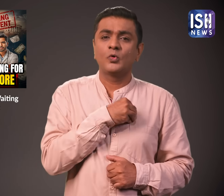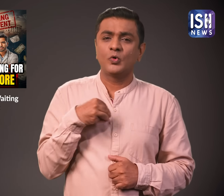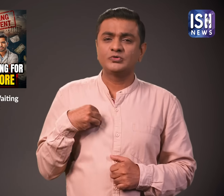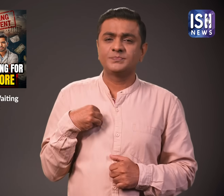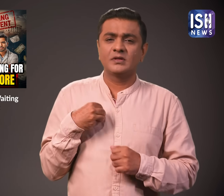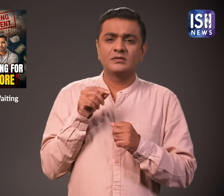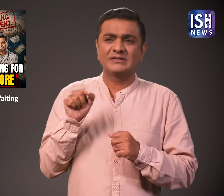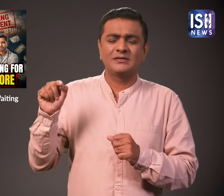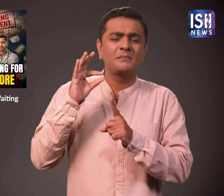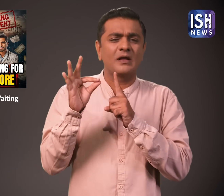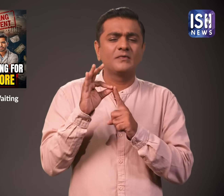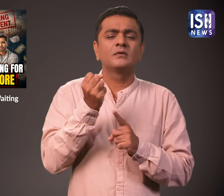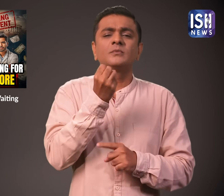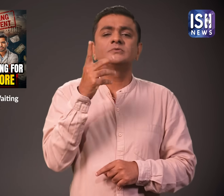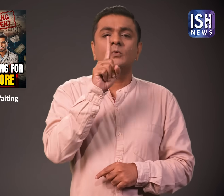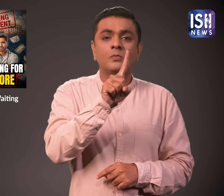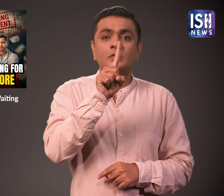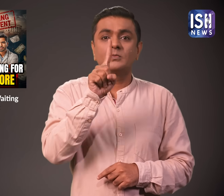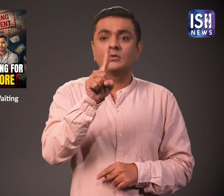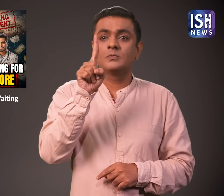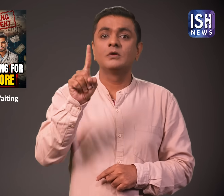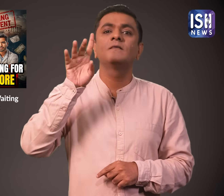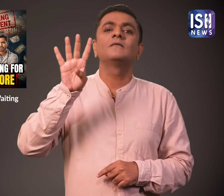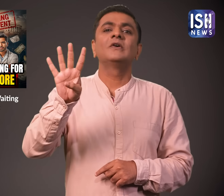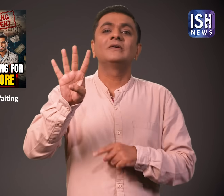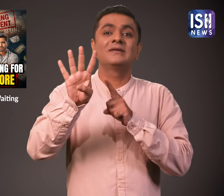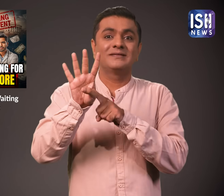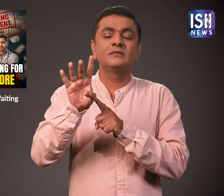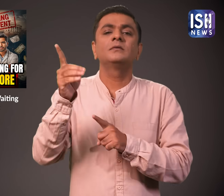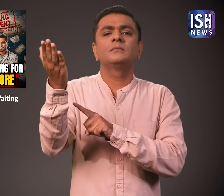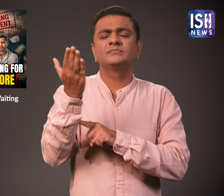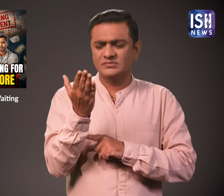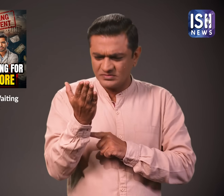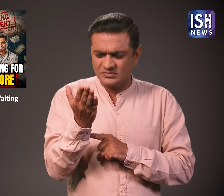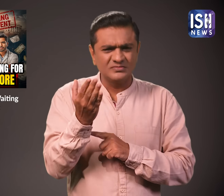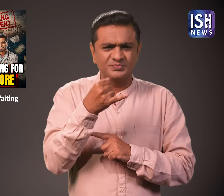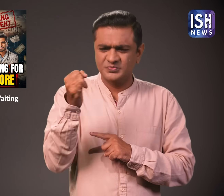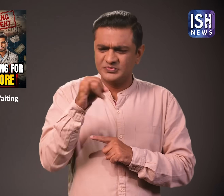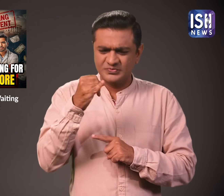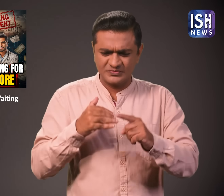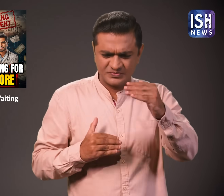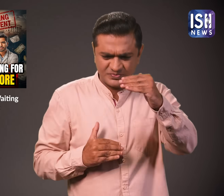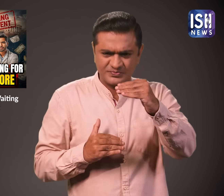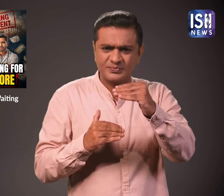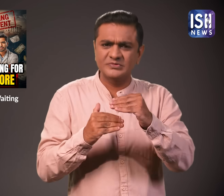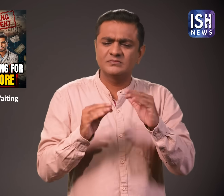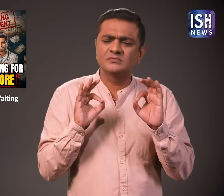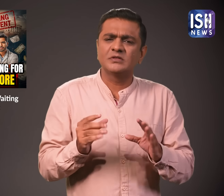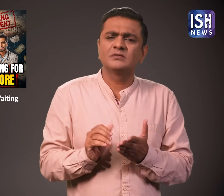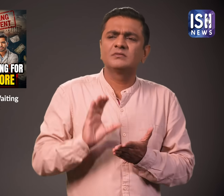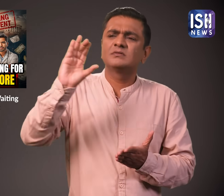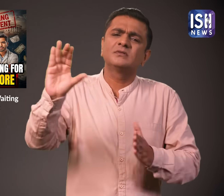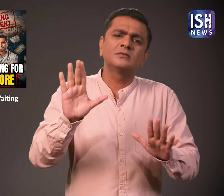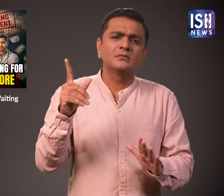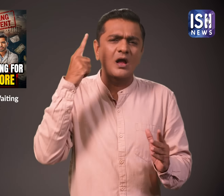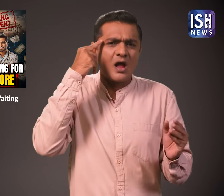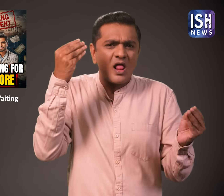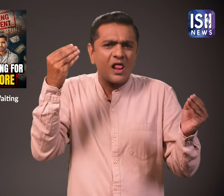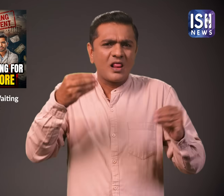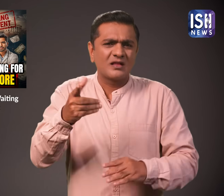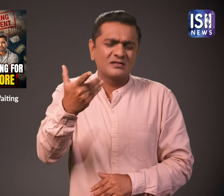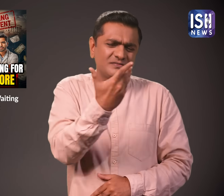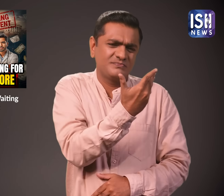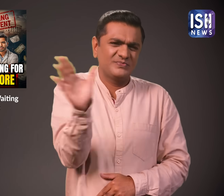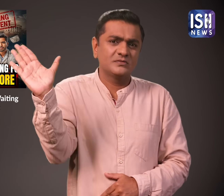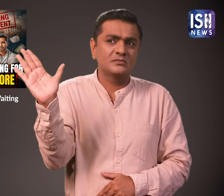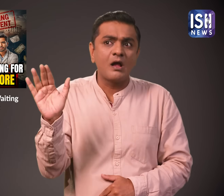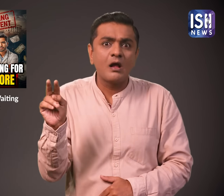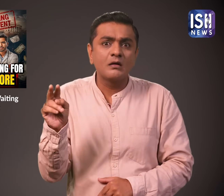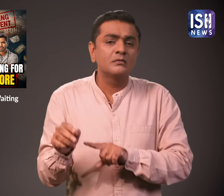Around 1,114 private hospitals billed wrongly and were removed.